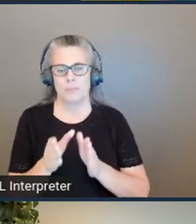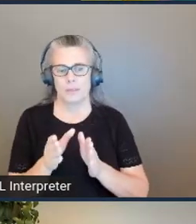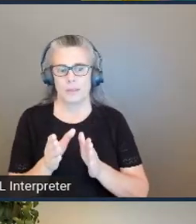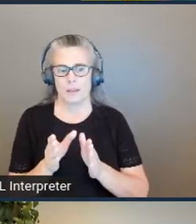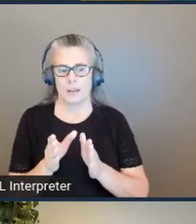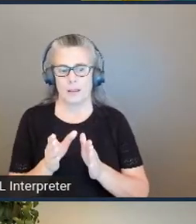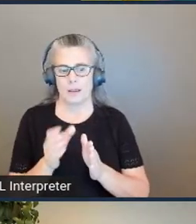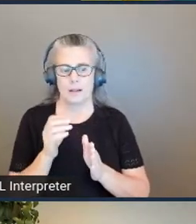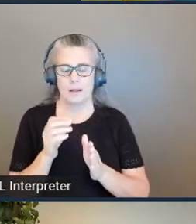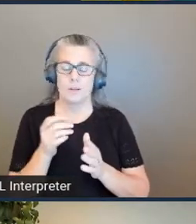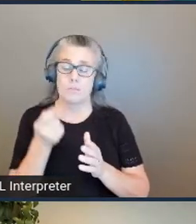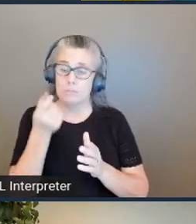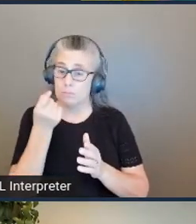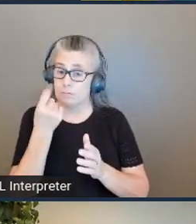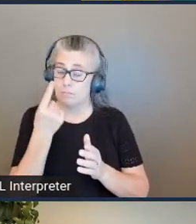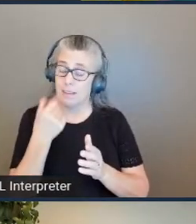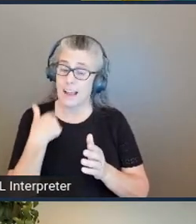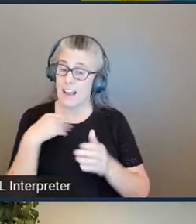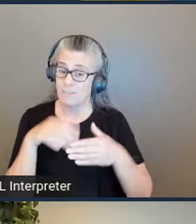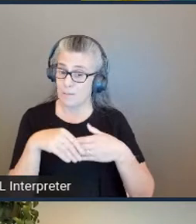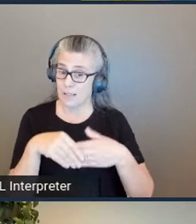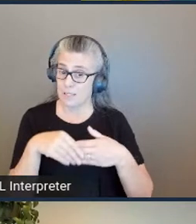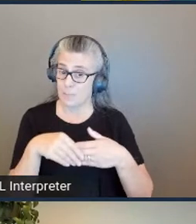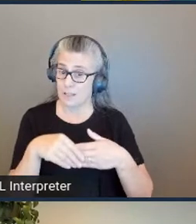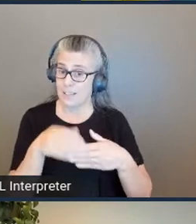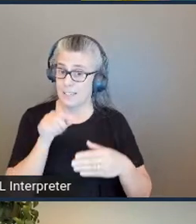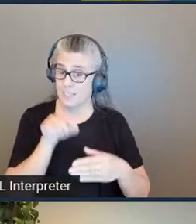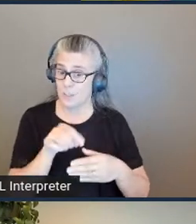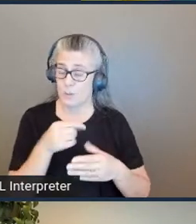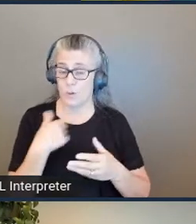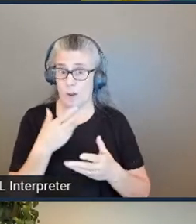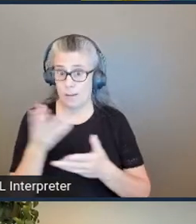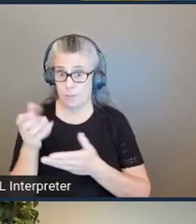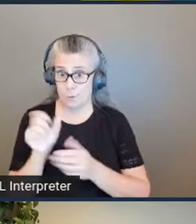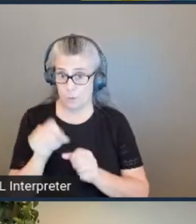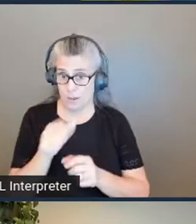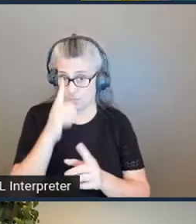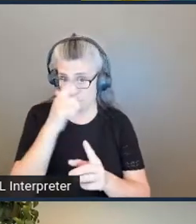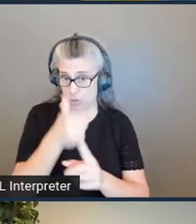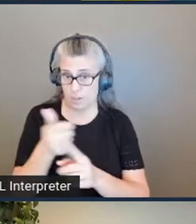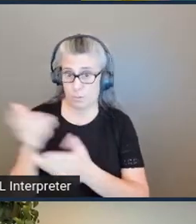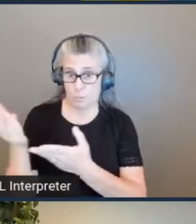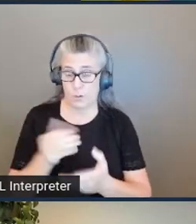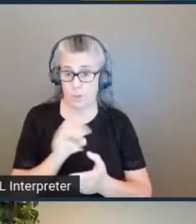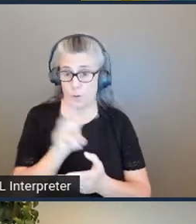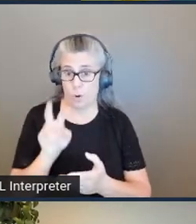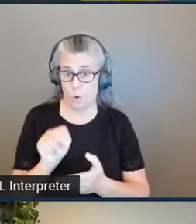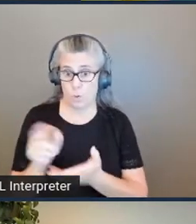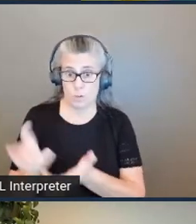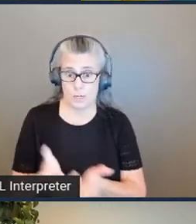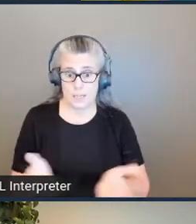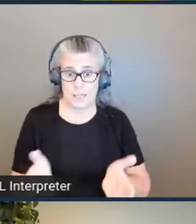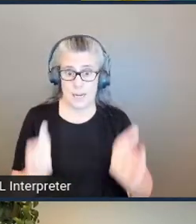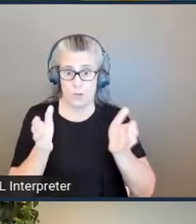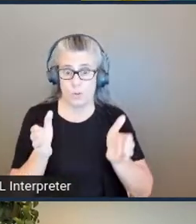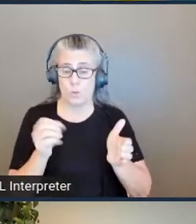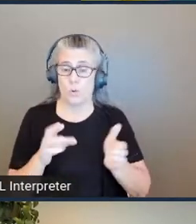You can either bring your own container or SageMaker provides a list of containers for popular frameworks you can use those as well, right?